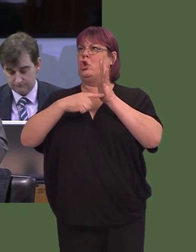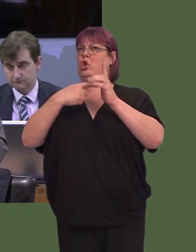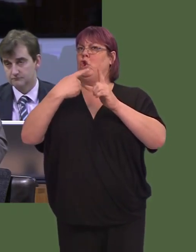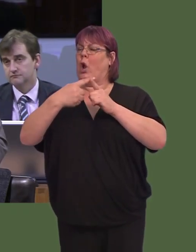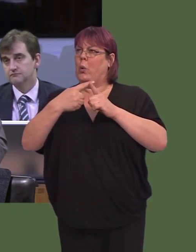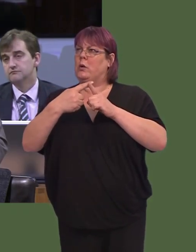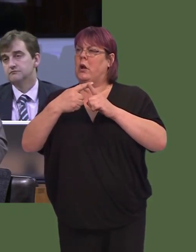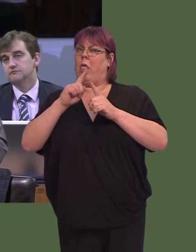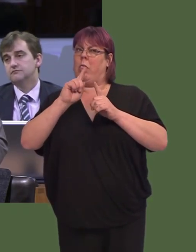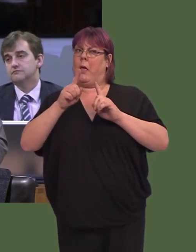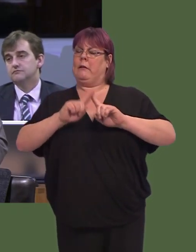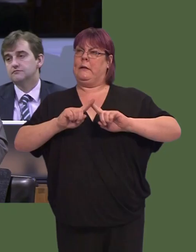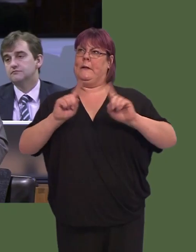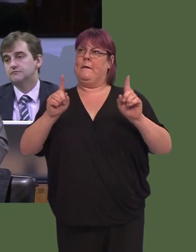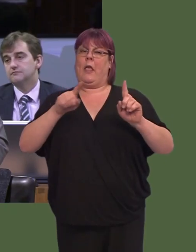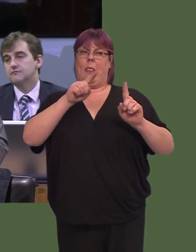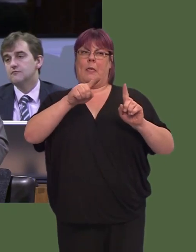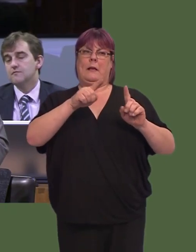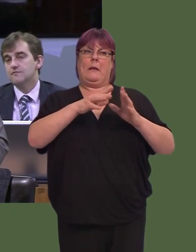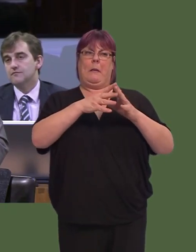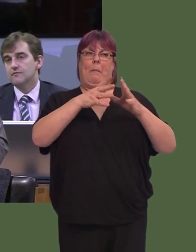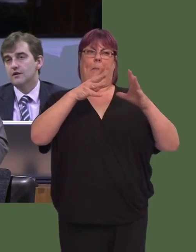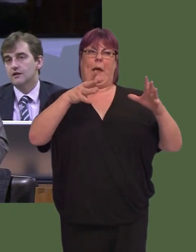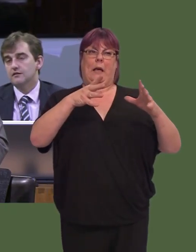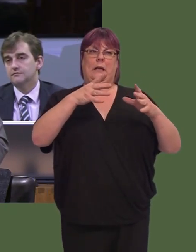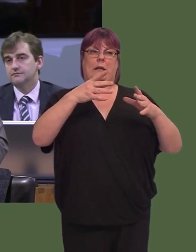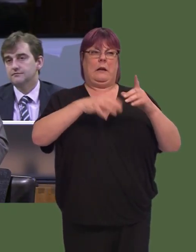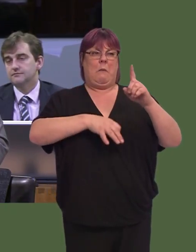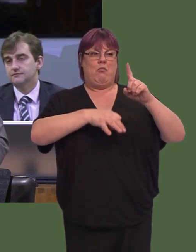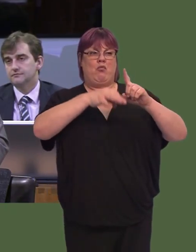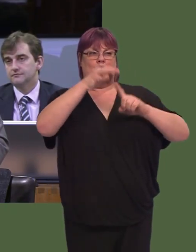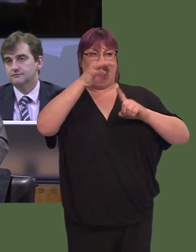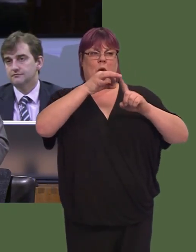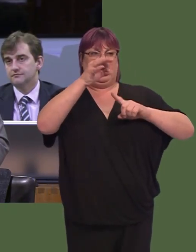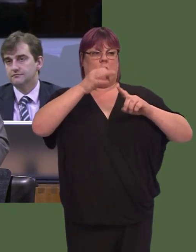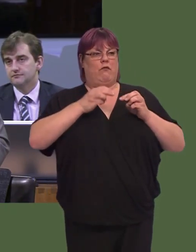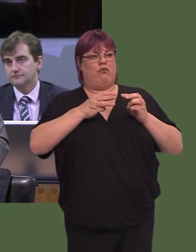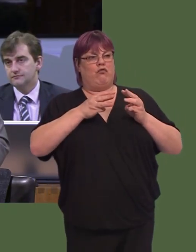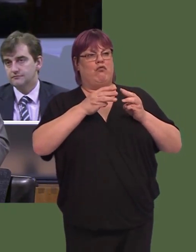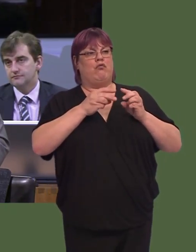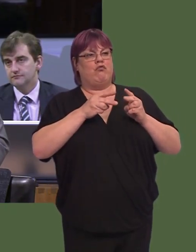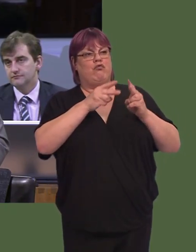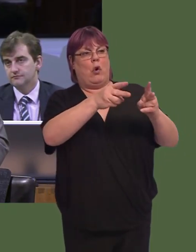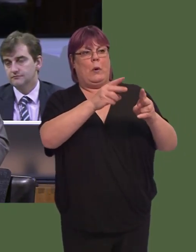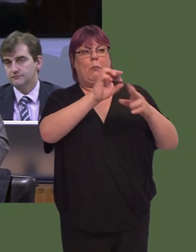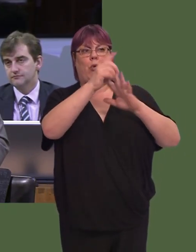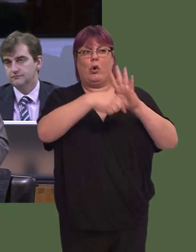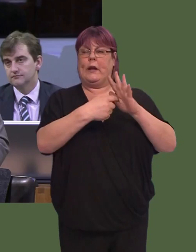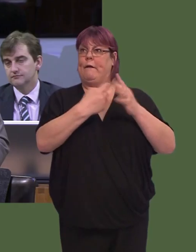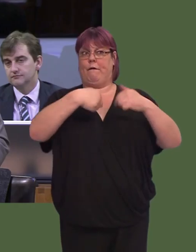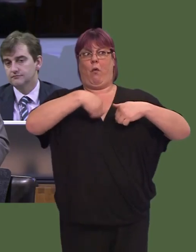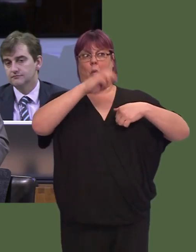Given this is the largest capital project that the Welsh Government will be bringing forward, I think it's important for us to understand exactly what the Government is